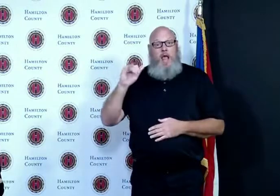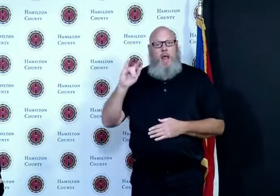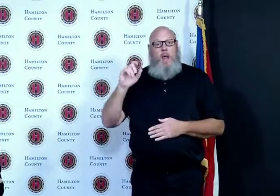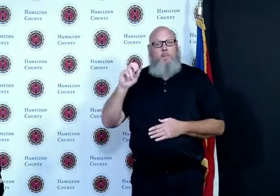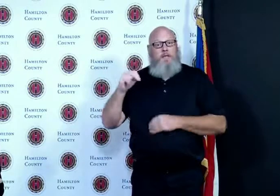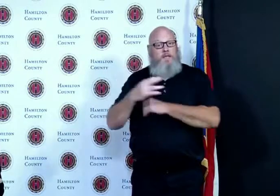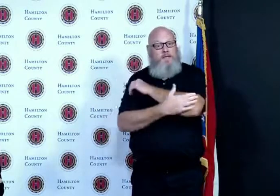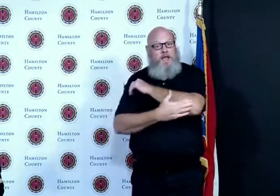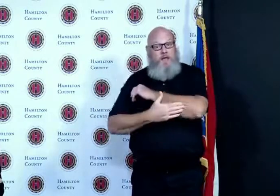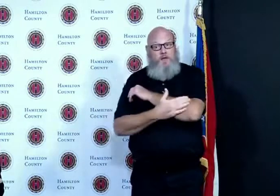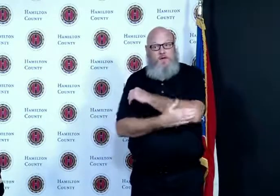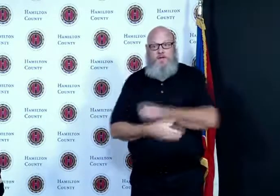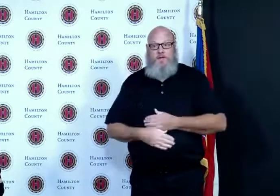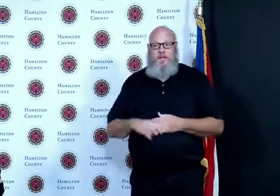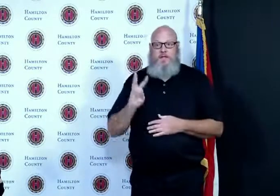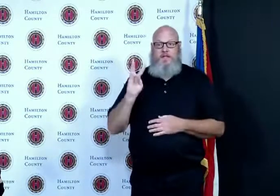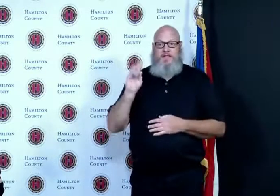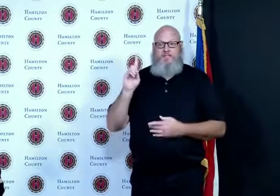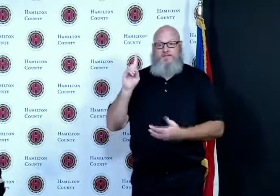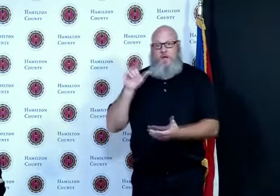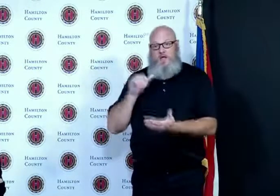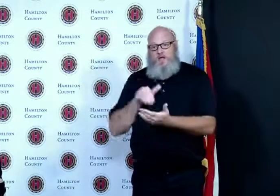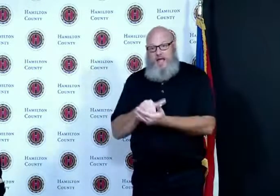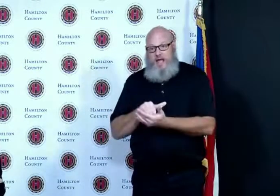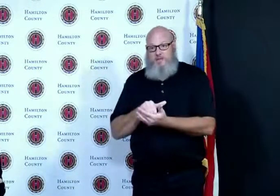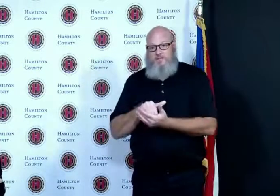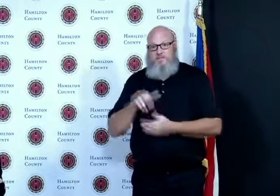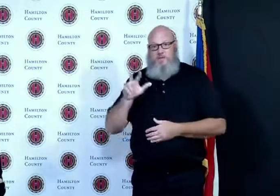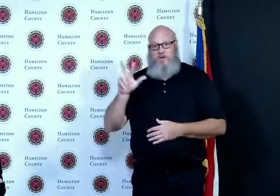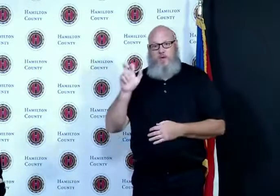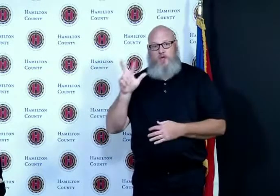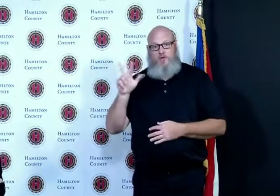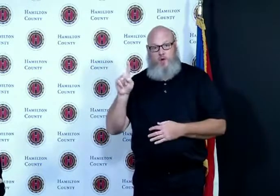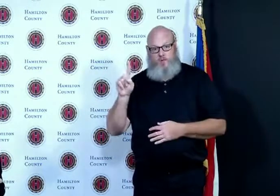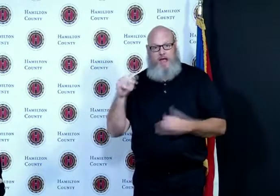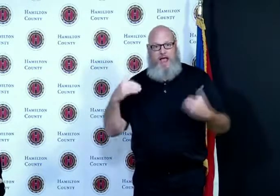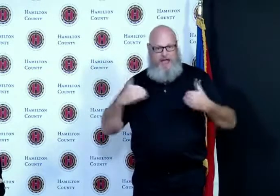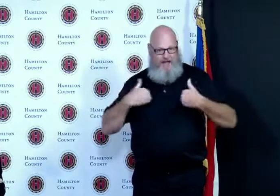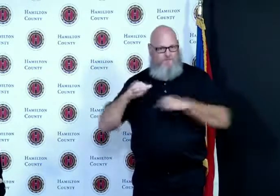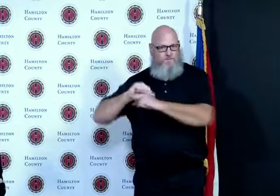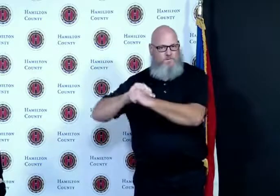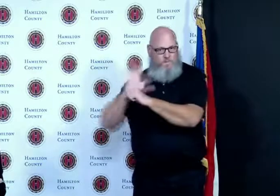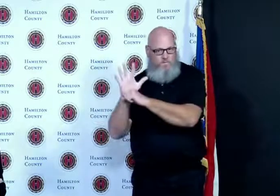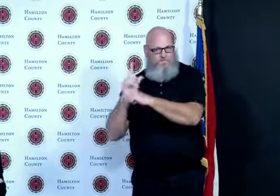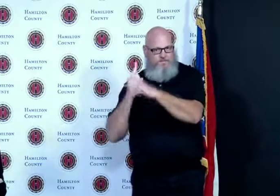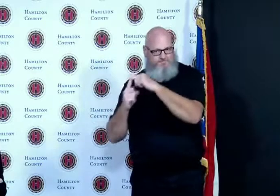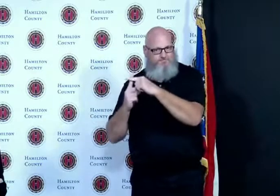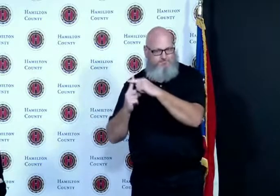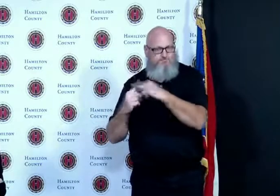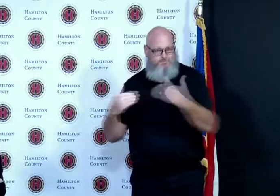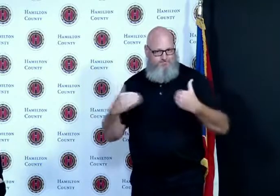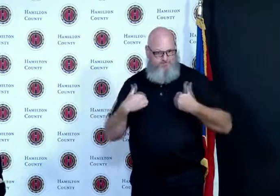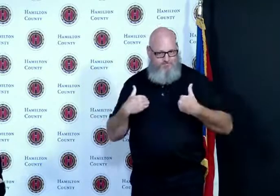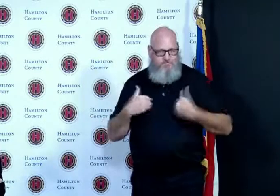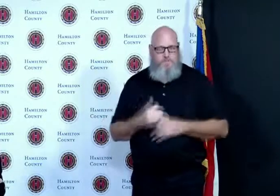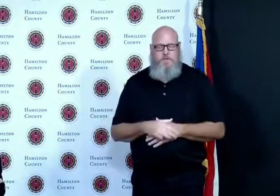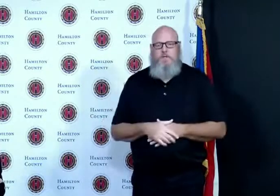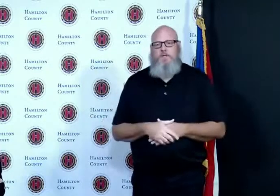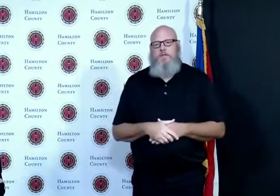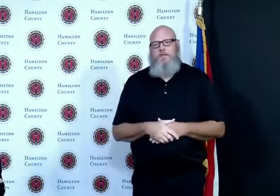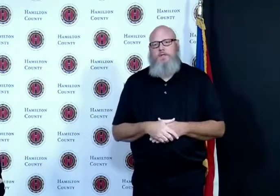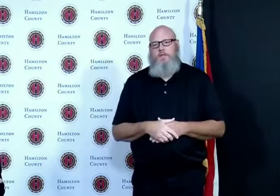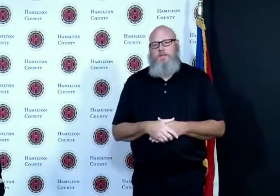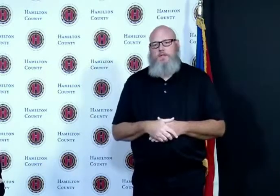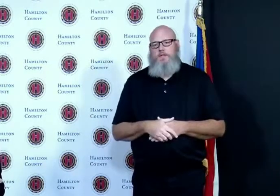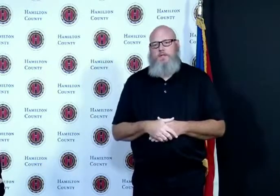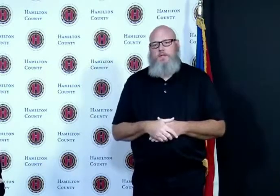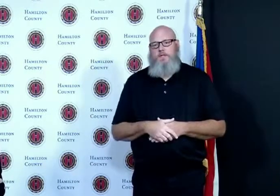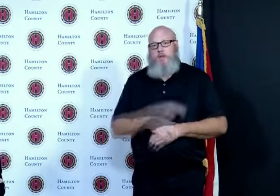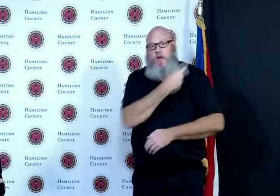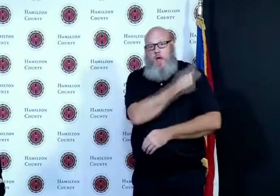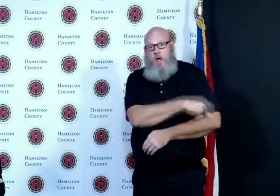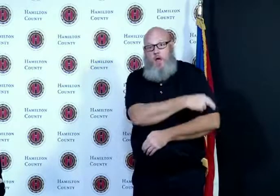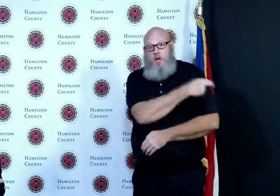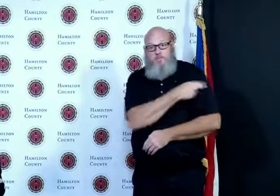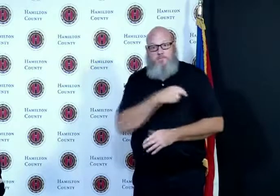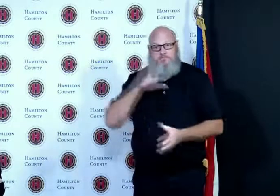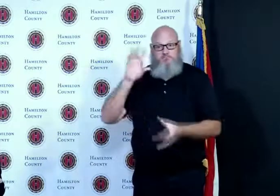61,931 positive cases of Covid-19 throughout the pandemic 2,275 of those individuals have